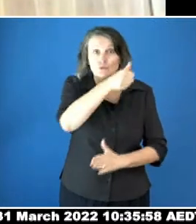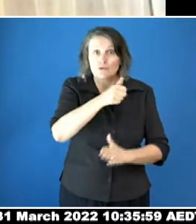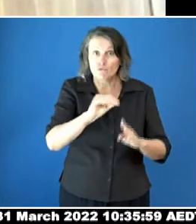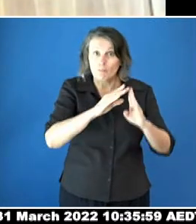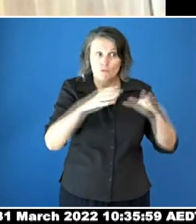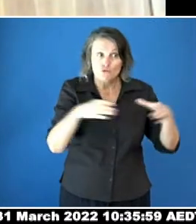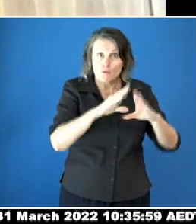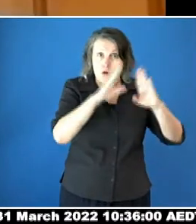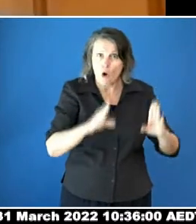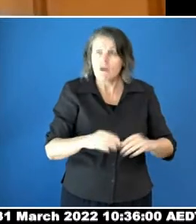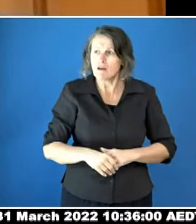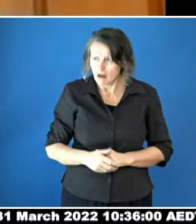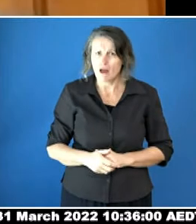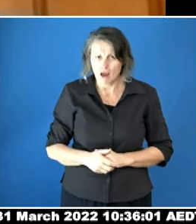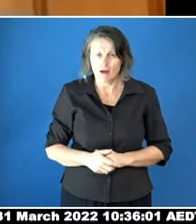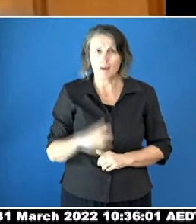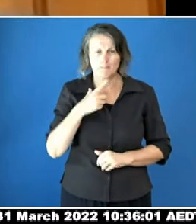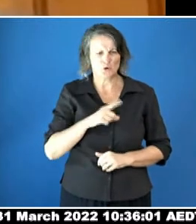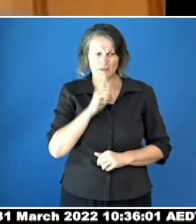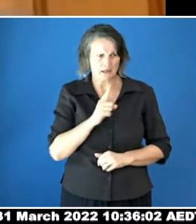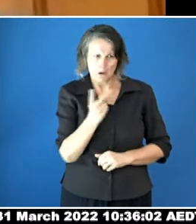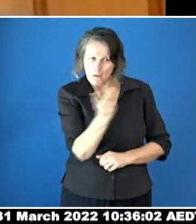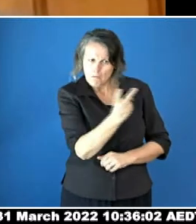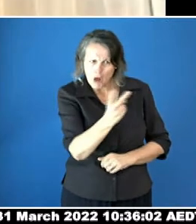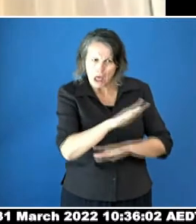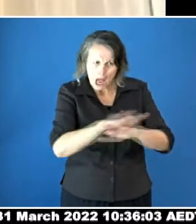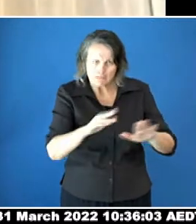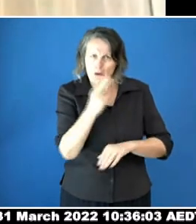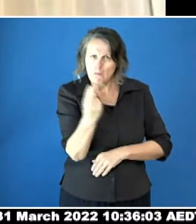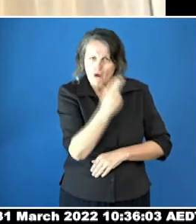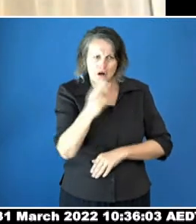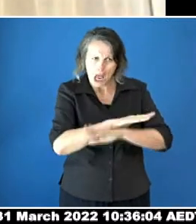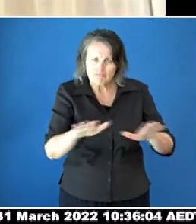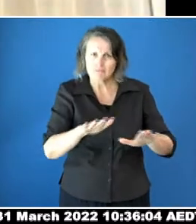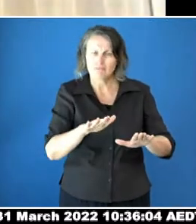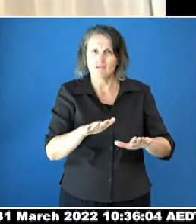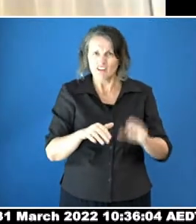Yeah. MS EASTMAN: Because you were told it was unacceptable to have a boyfriend. MS CRAWFORD: Yeah.